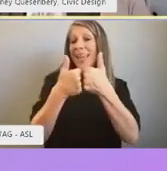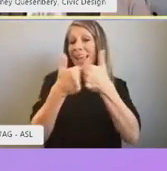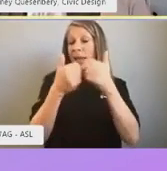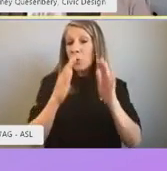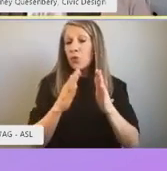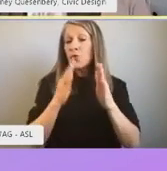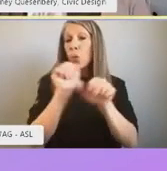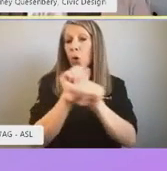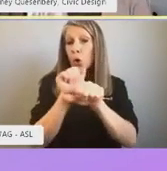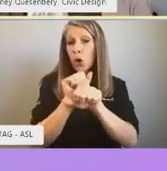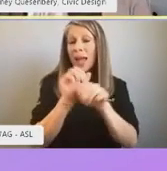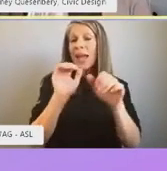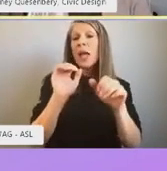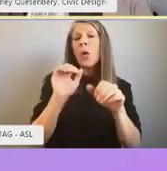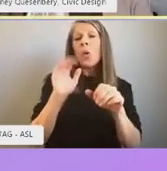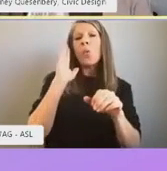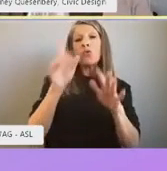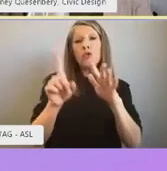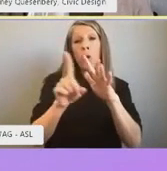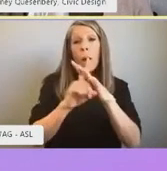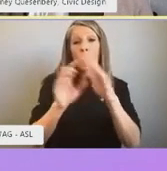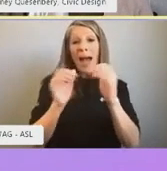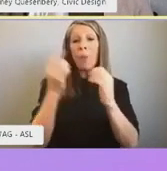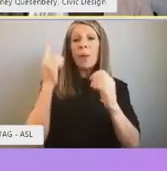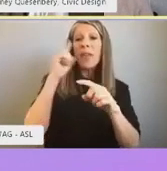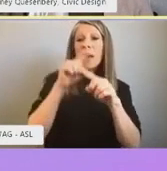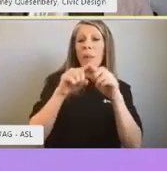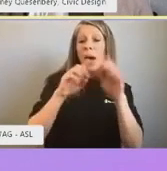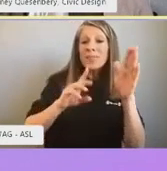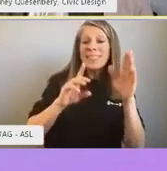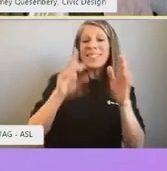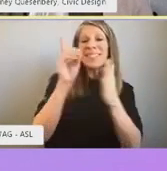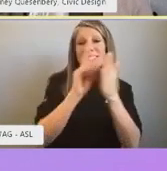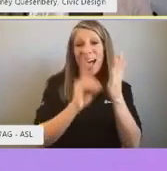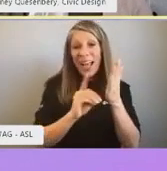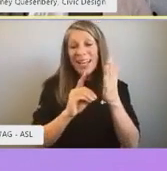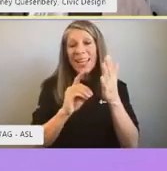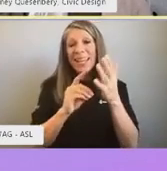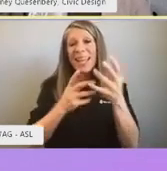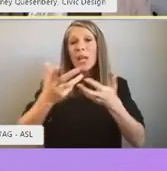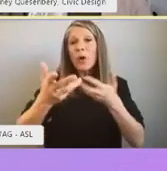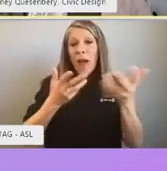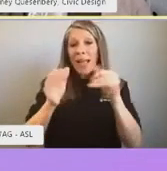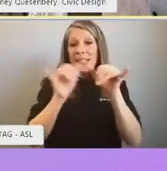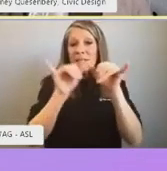But it does show that the same kind of work going into the able gamers work might show up in how we think about